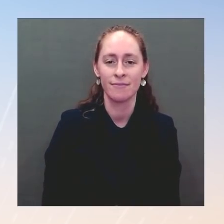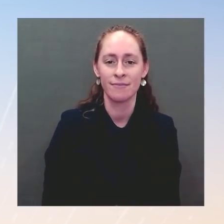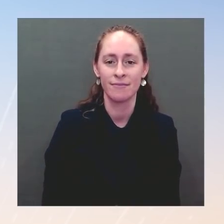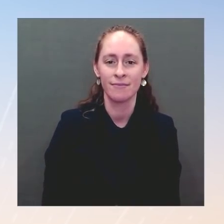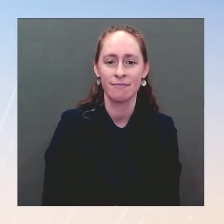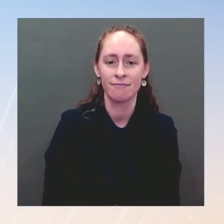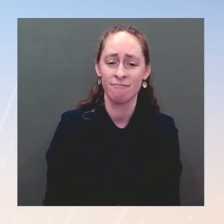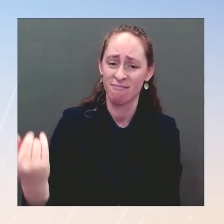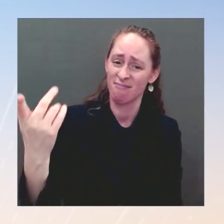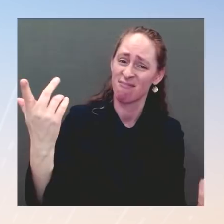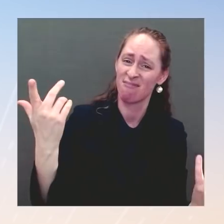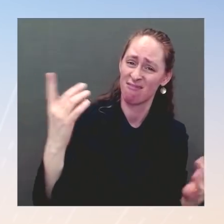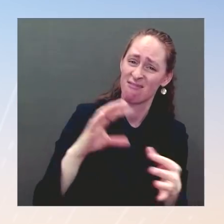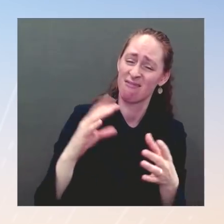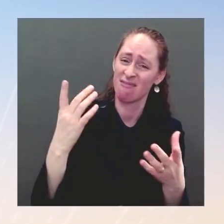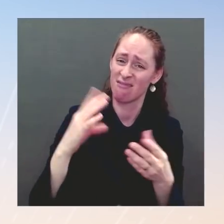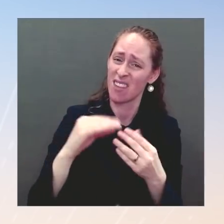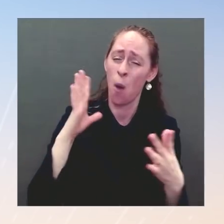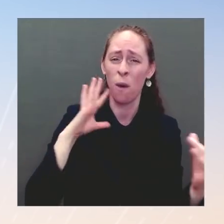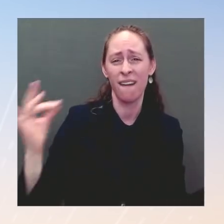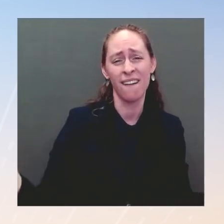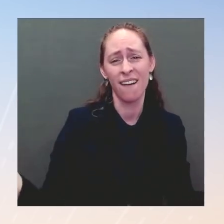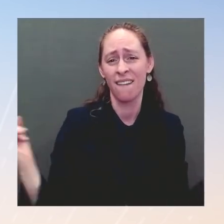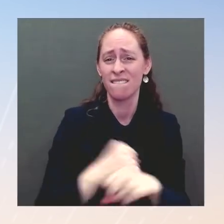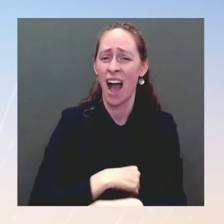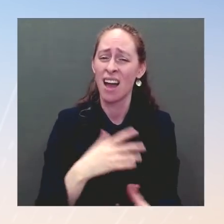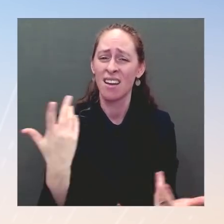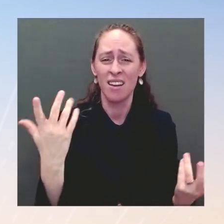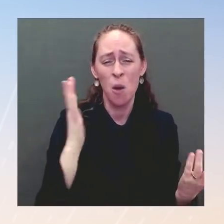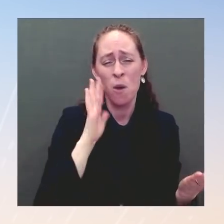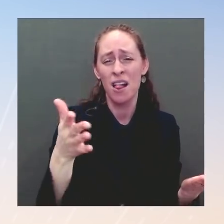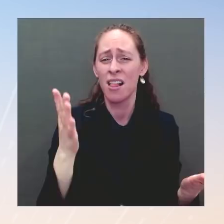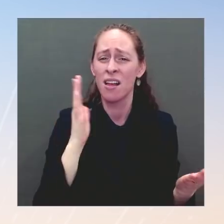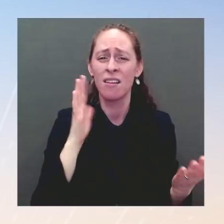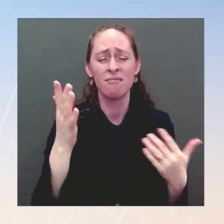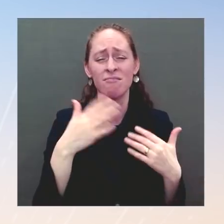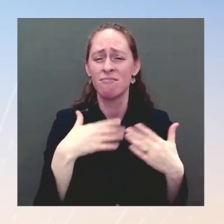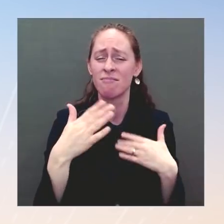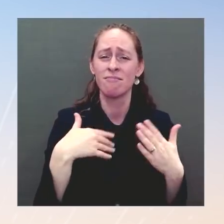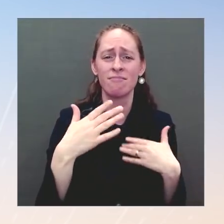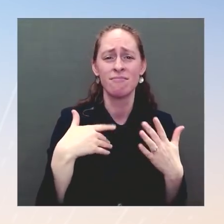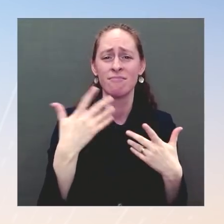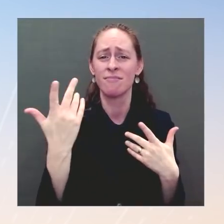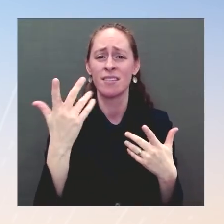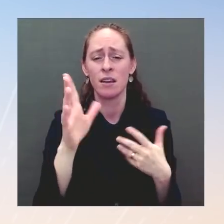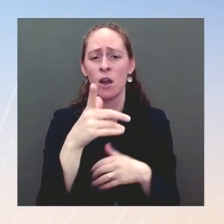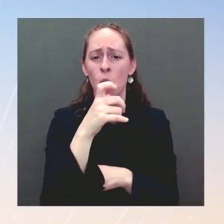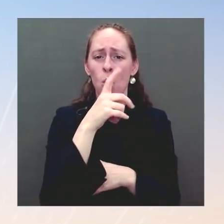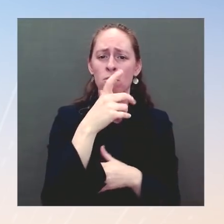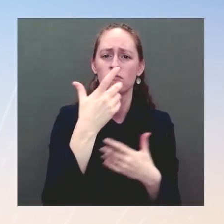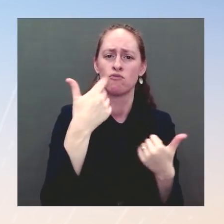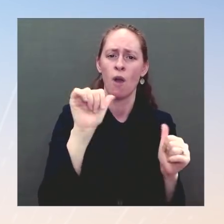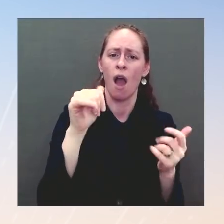Ms. Psaki: Yeah. The Press: What are you willing to do in this fight to keep their reputations that they walked into this process with?